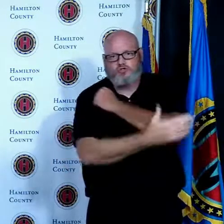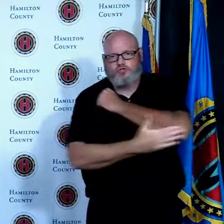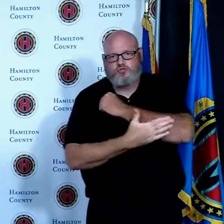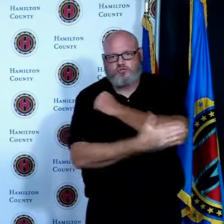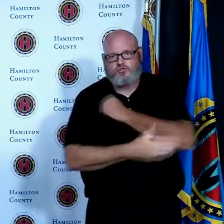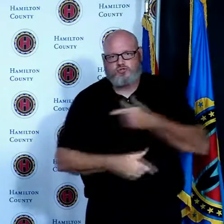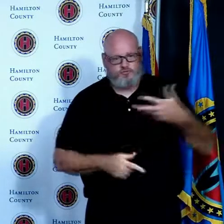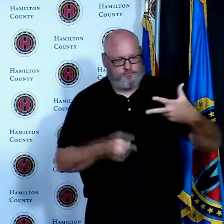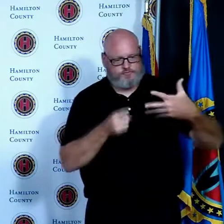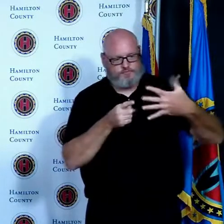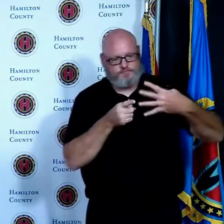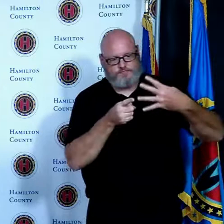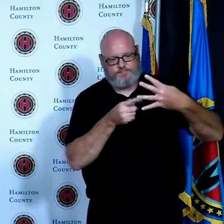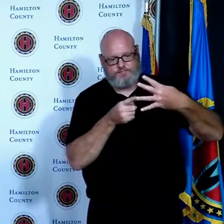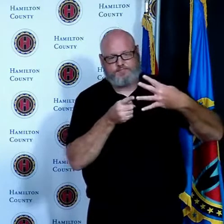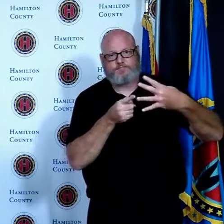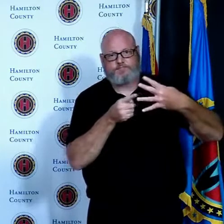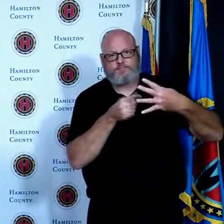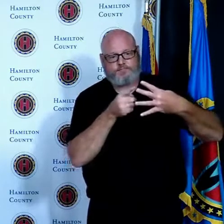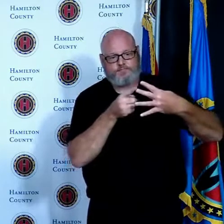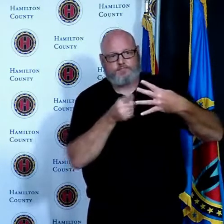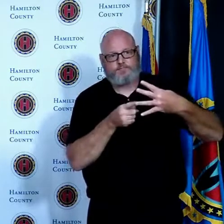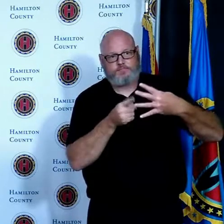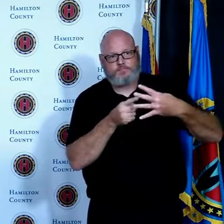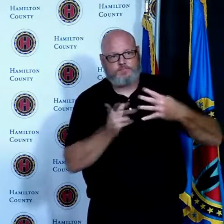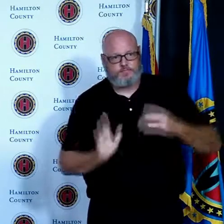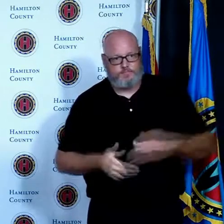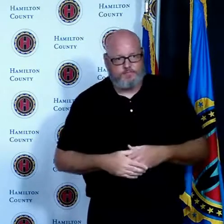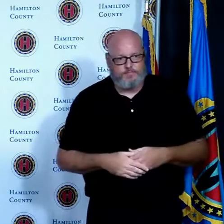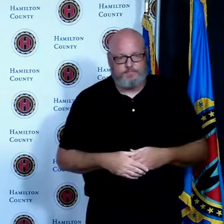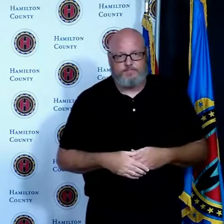Covid-19 night in our community we still need to exercise a high degree